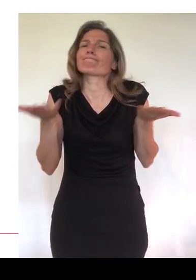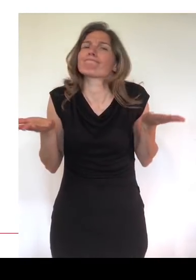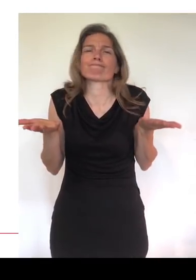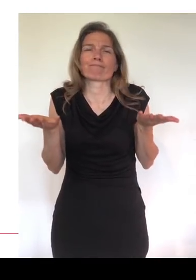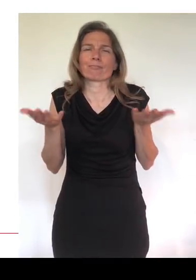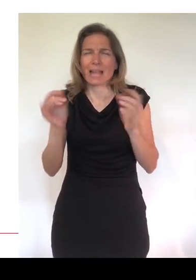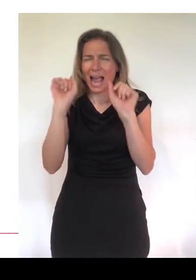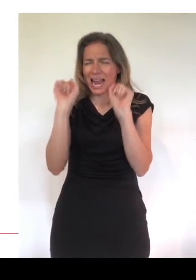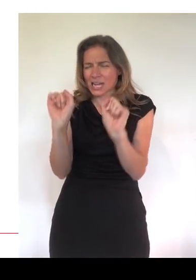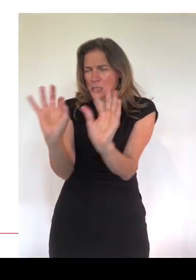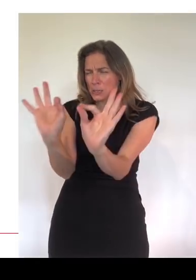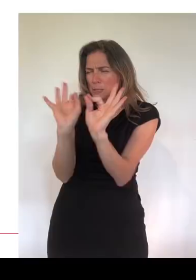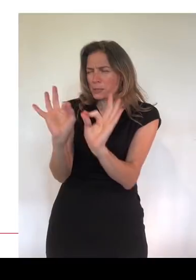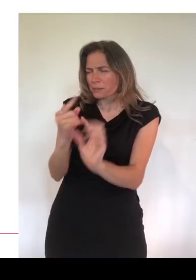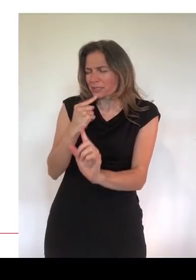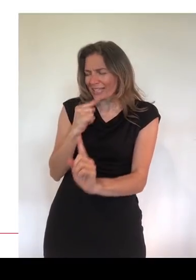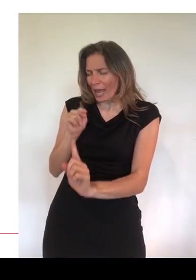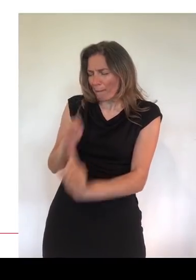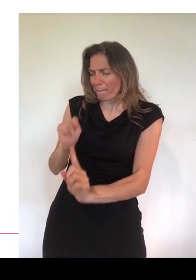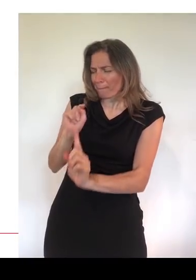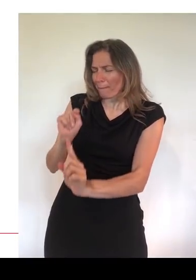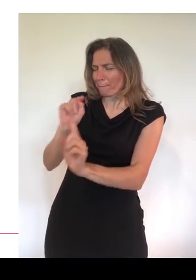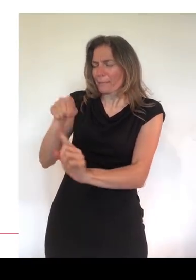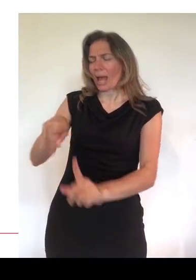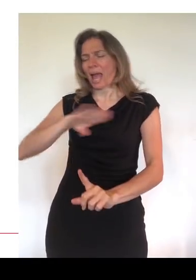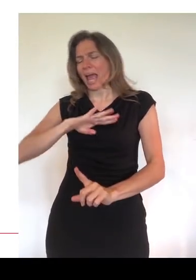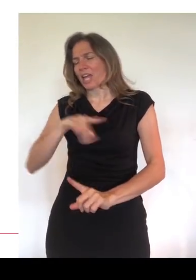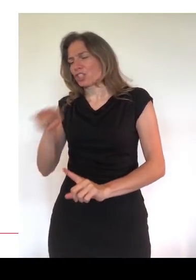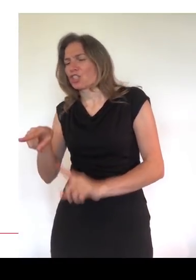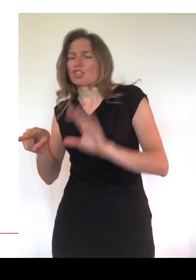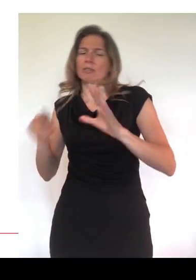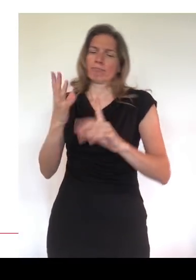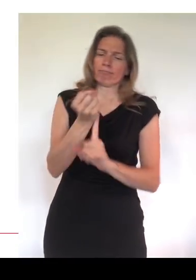language development for deaf and hard-of-hearing children is so